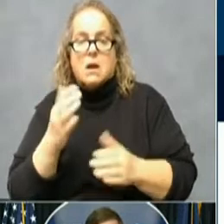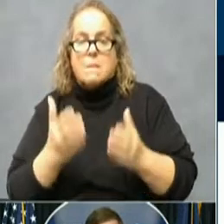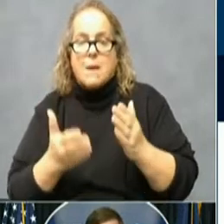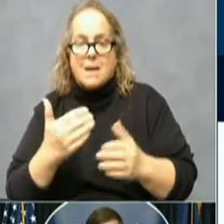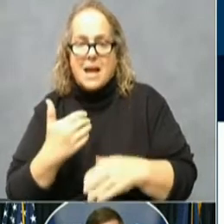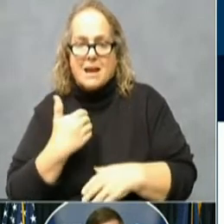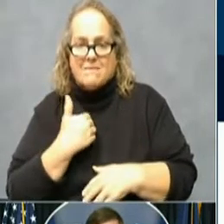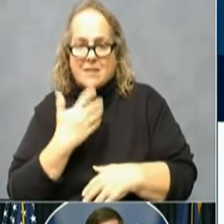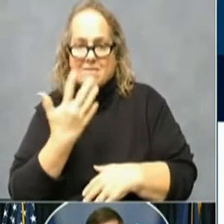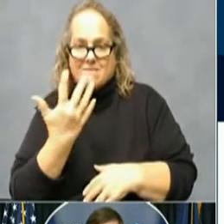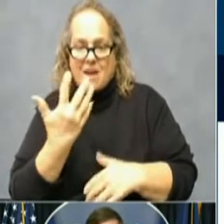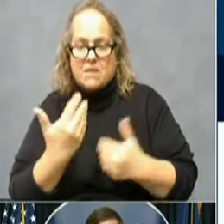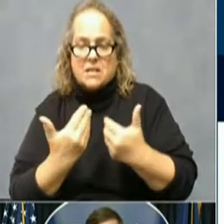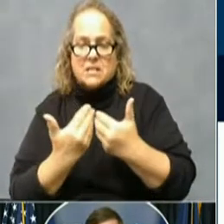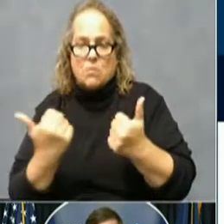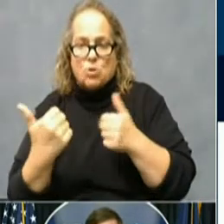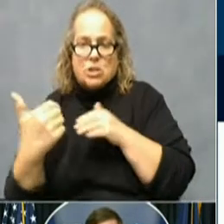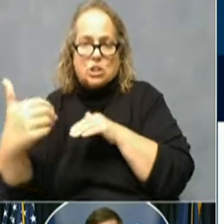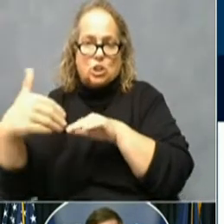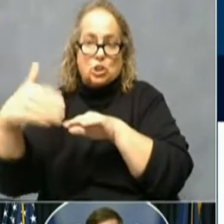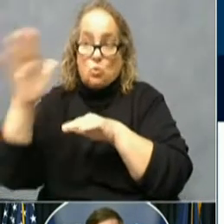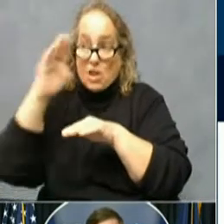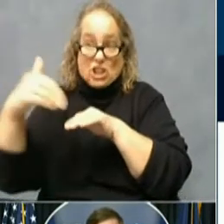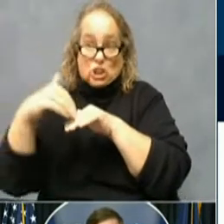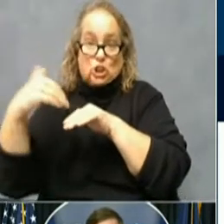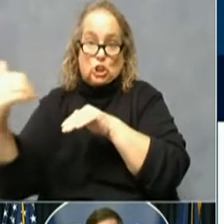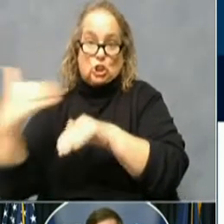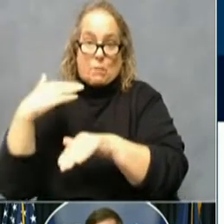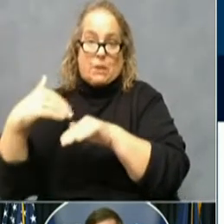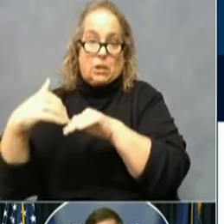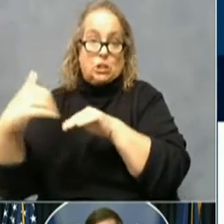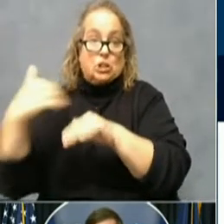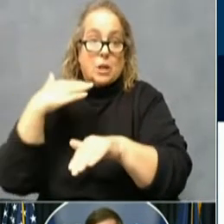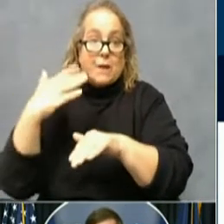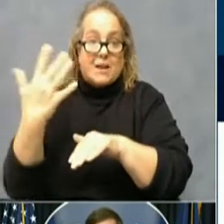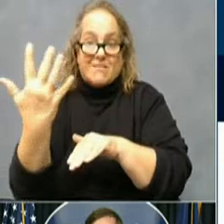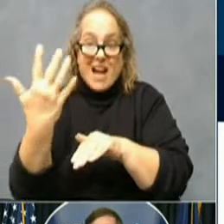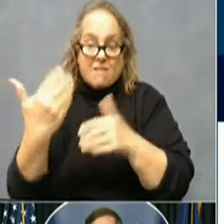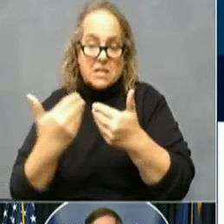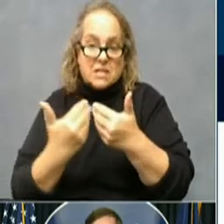shipments between the two vaccines in December alone, and that would be